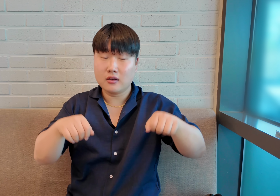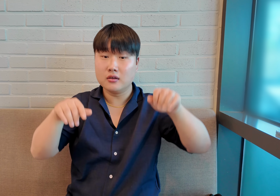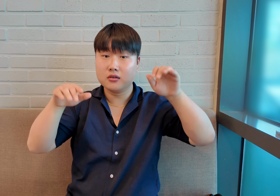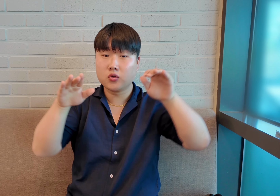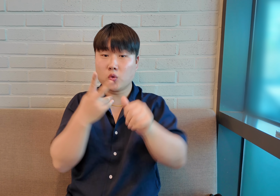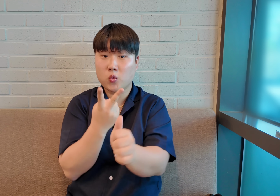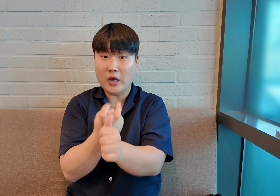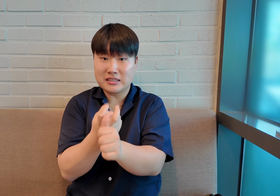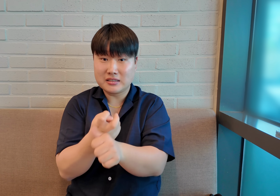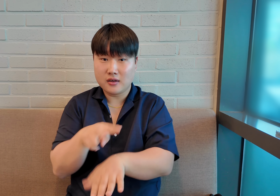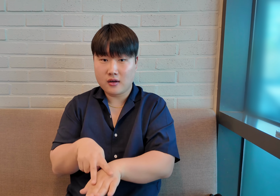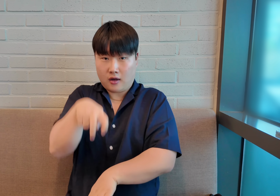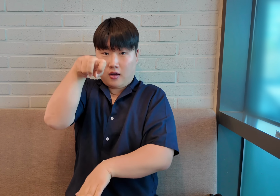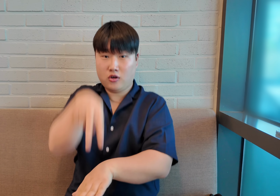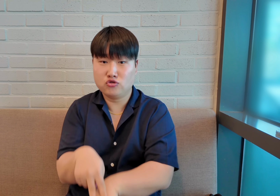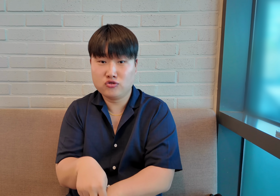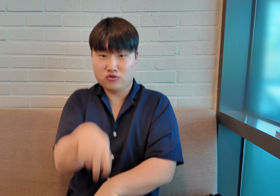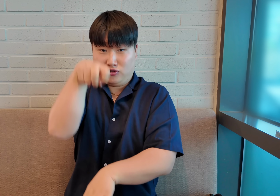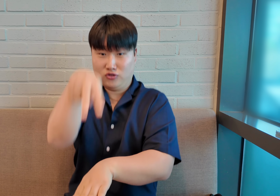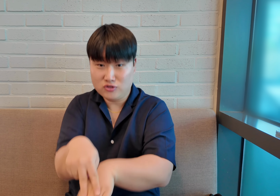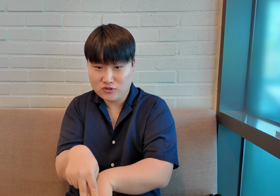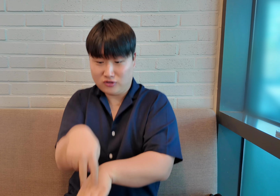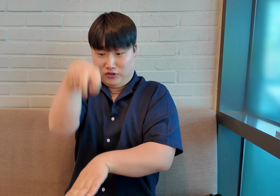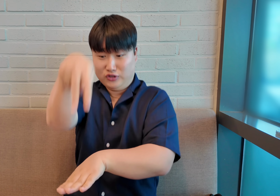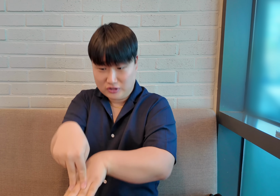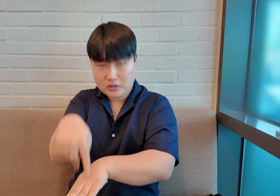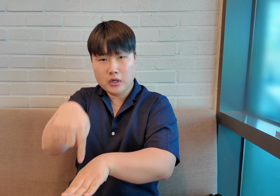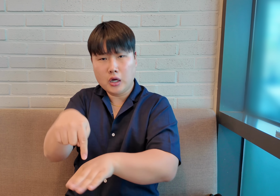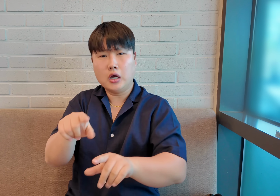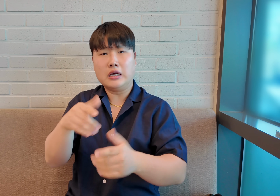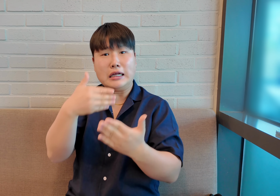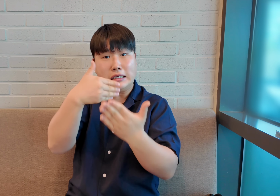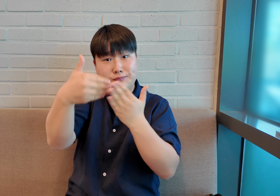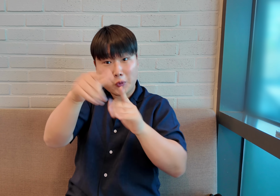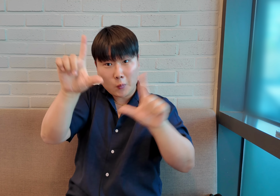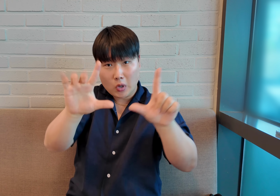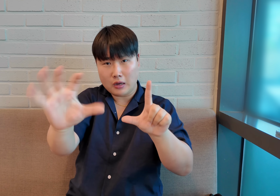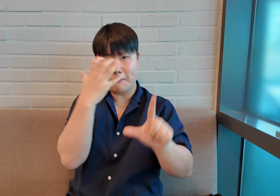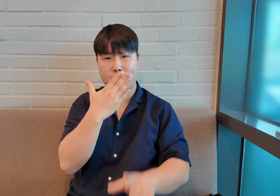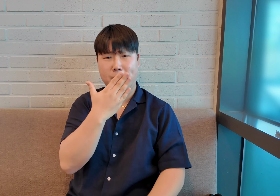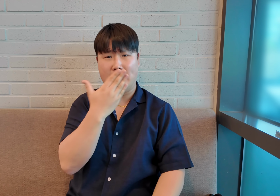like a dog running hard or a rabbit jumping.